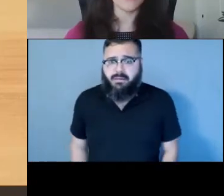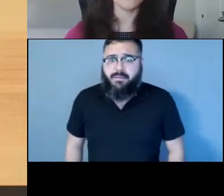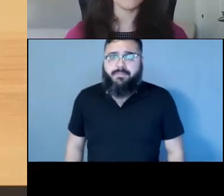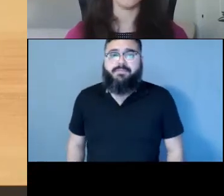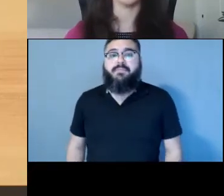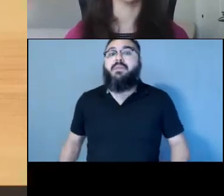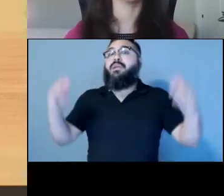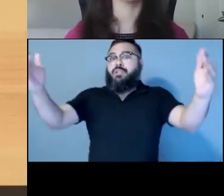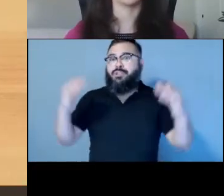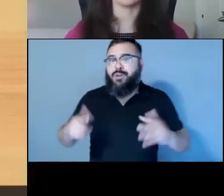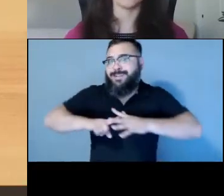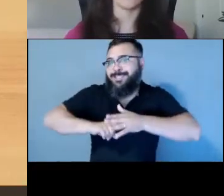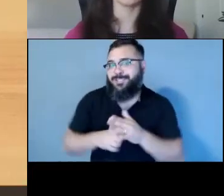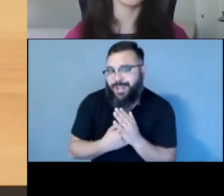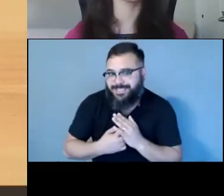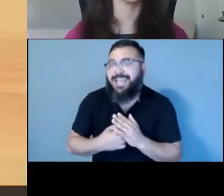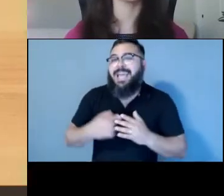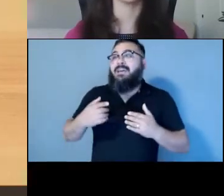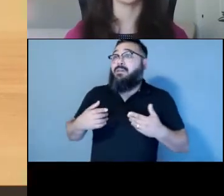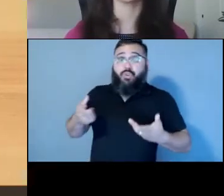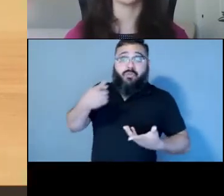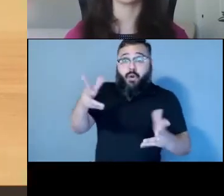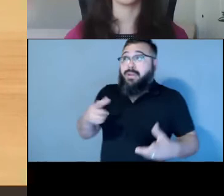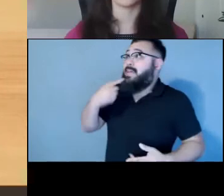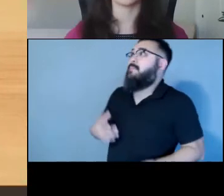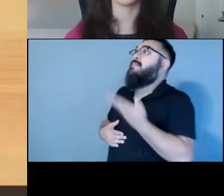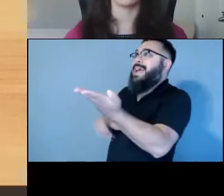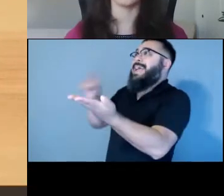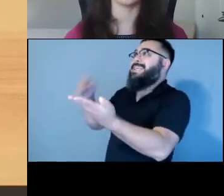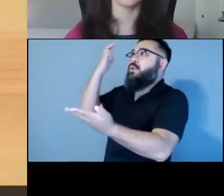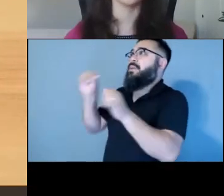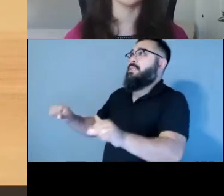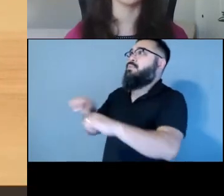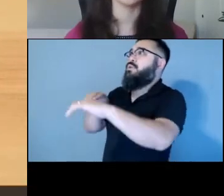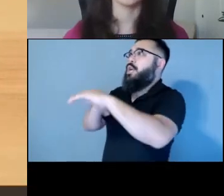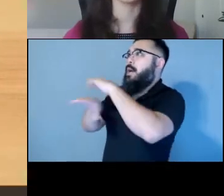So then it begins, then we have the interactive process, which I explained is about this good faith discussions,